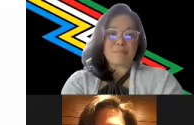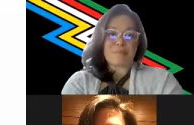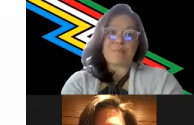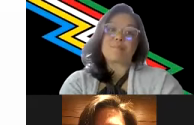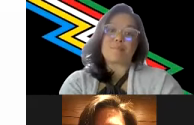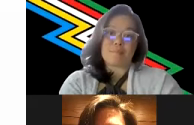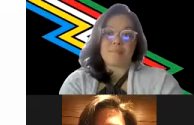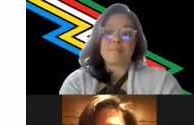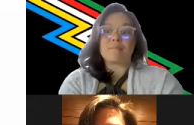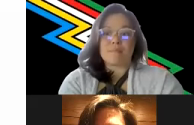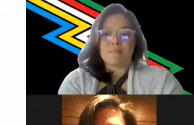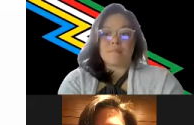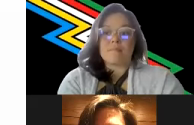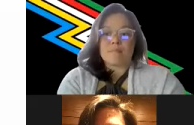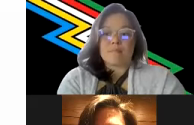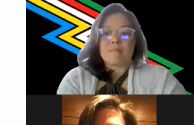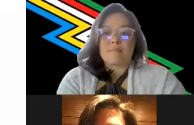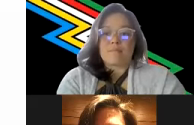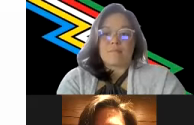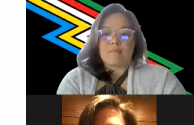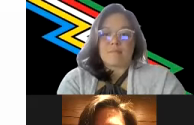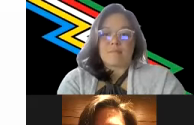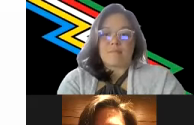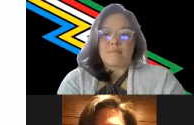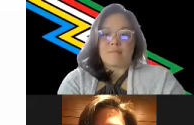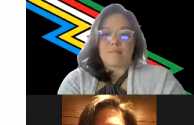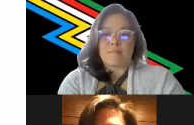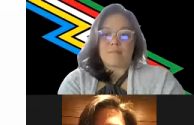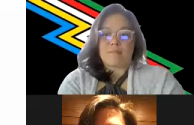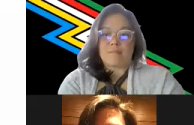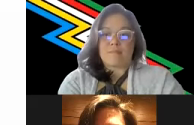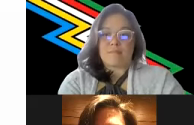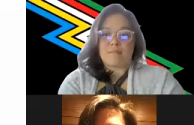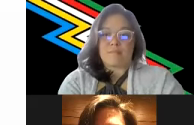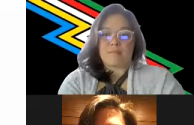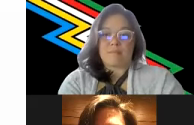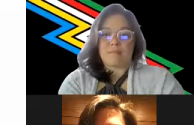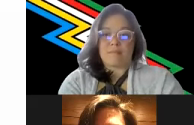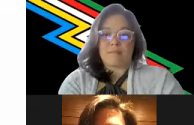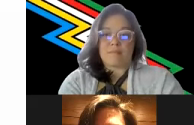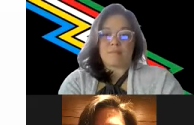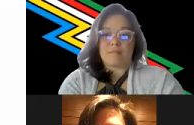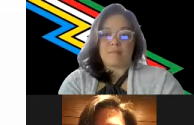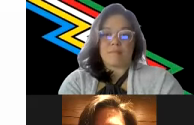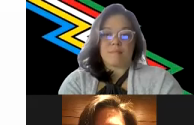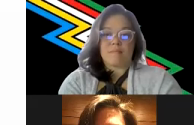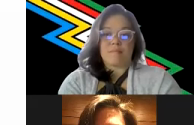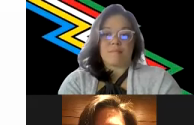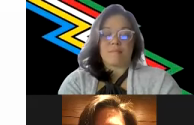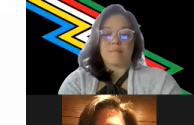going back to a new and super opportunity in my work environment to advocate for universal